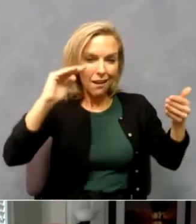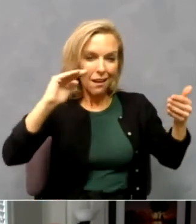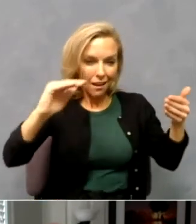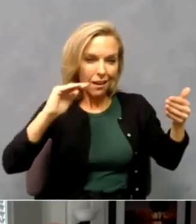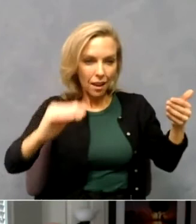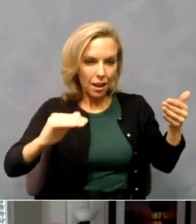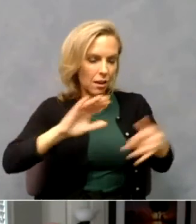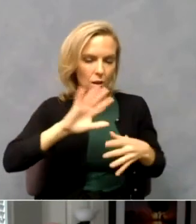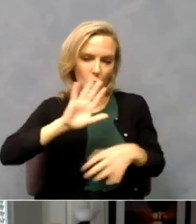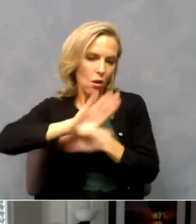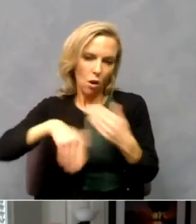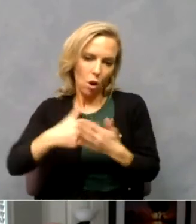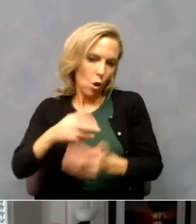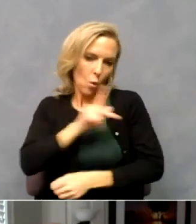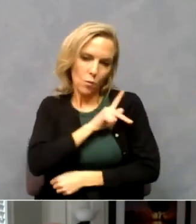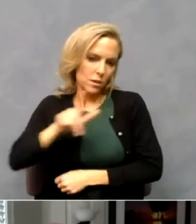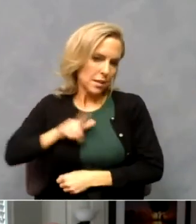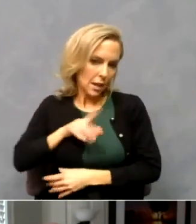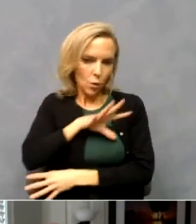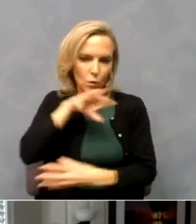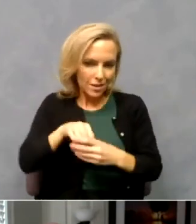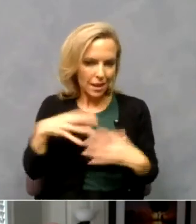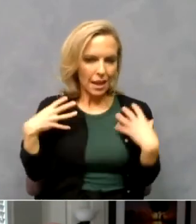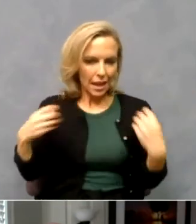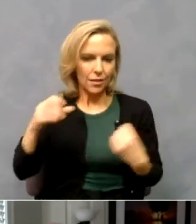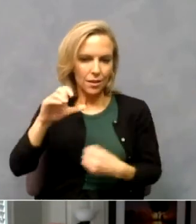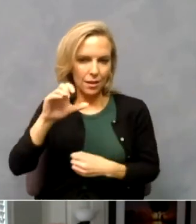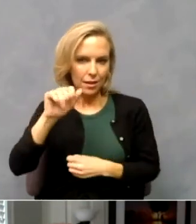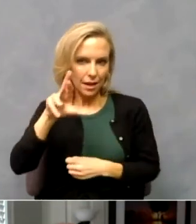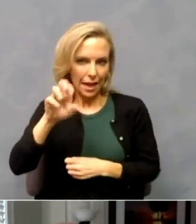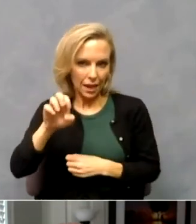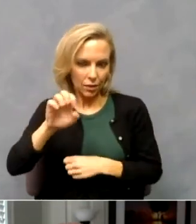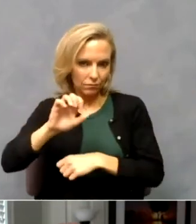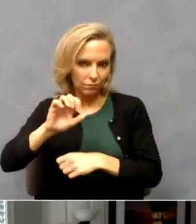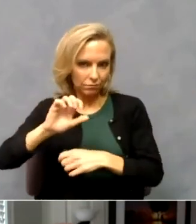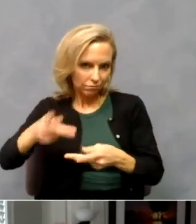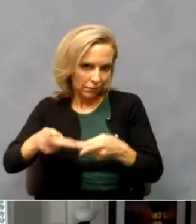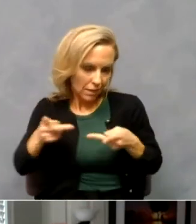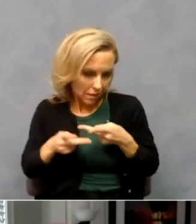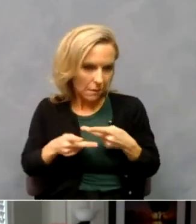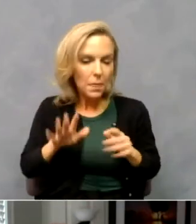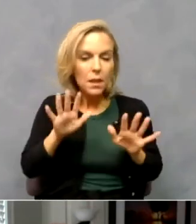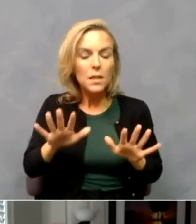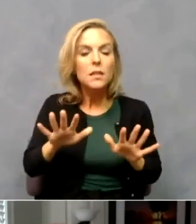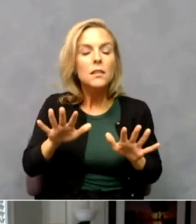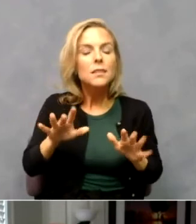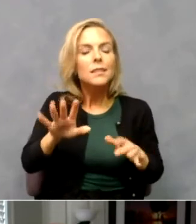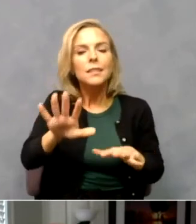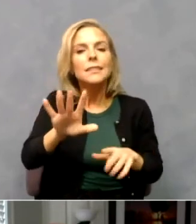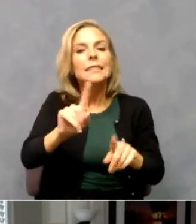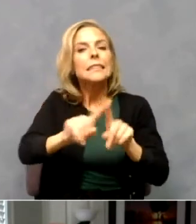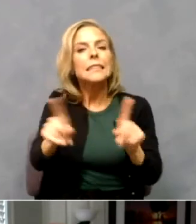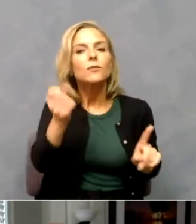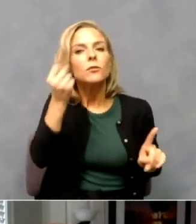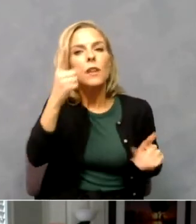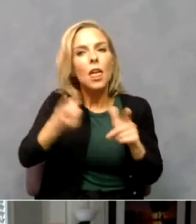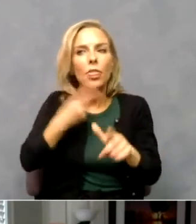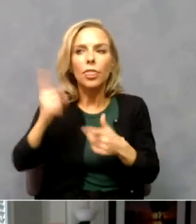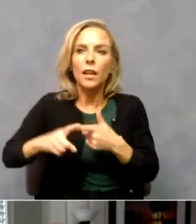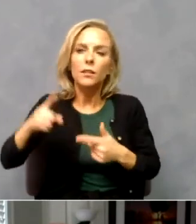settings. And this is distinctively different, though, from an office park somewhere where folks, or perhaps coding and billing charts or doing